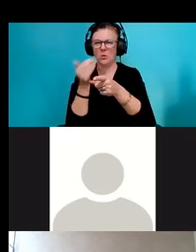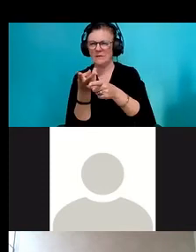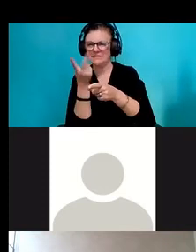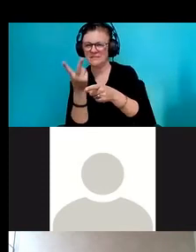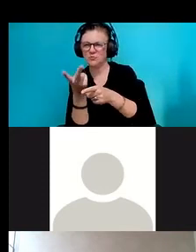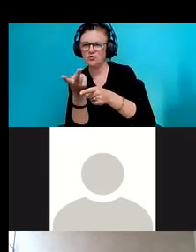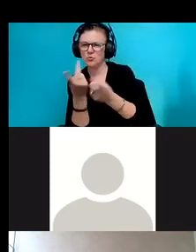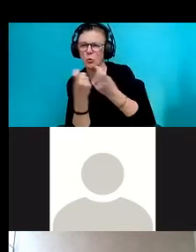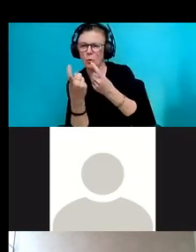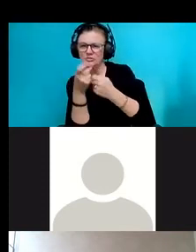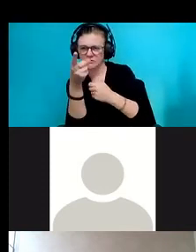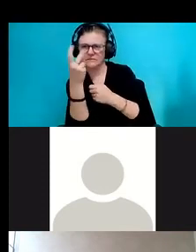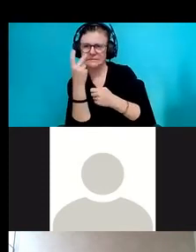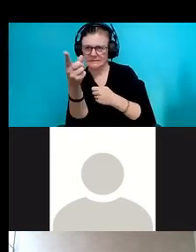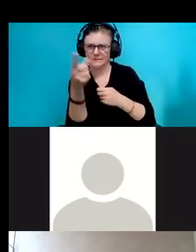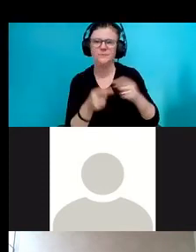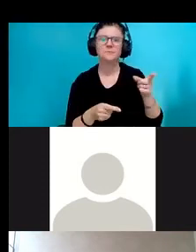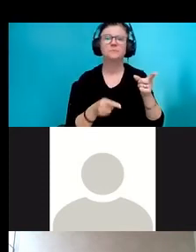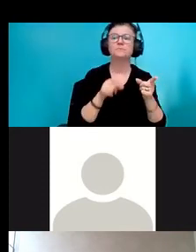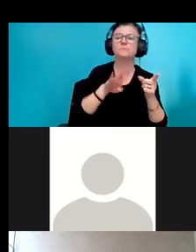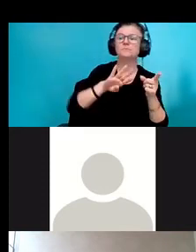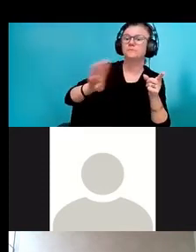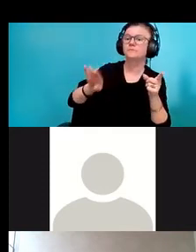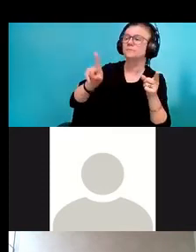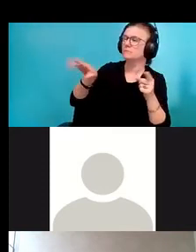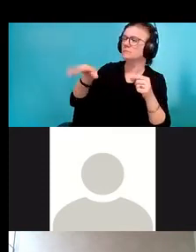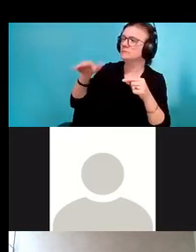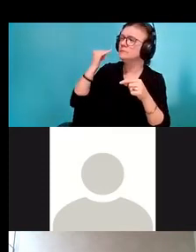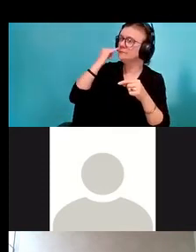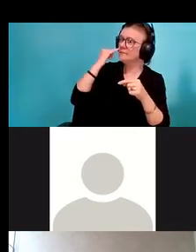came into the chat. One question was, is the progress report